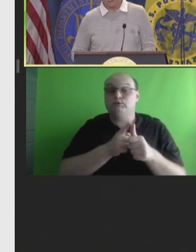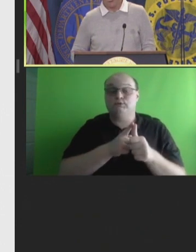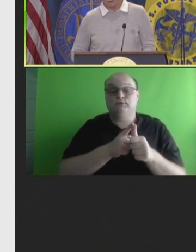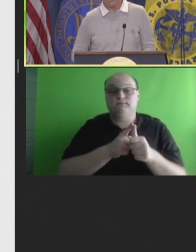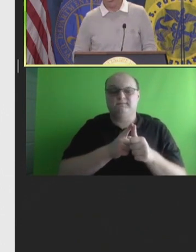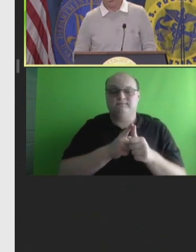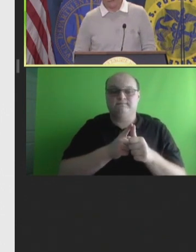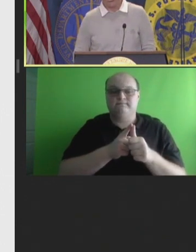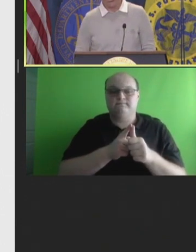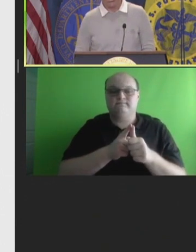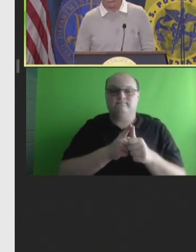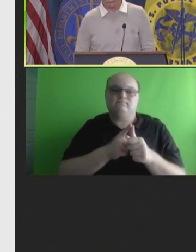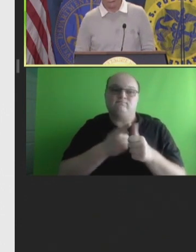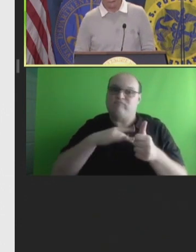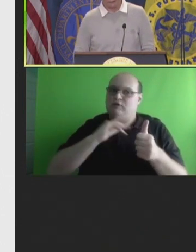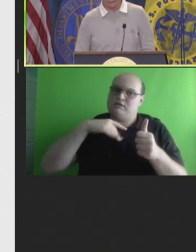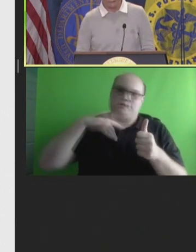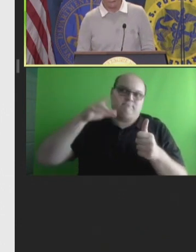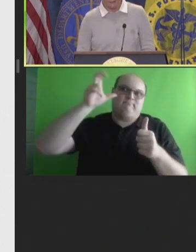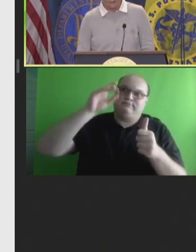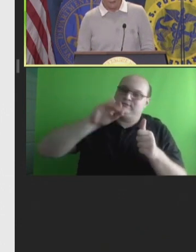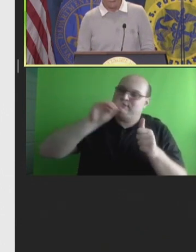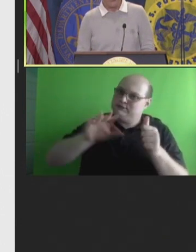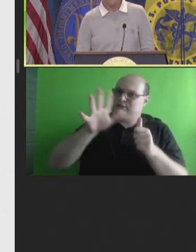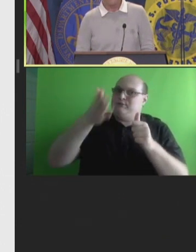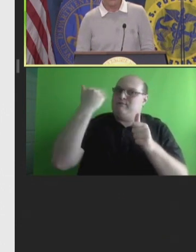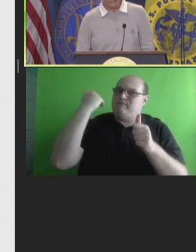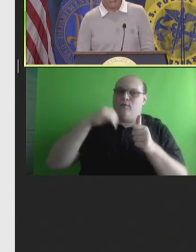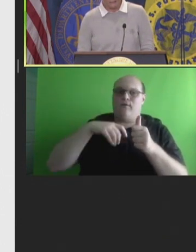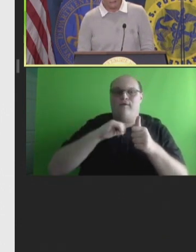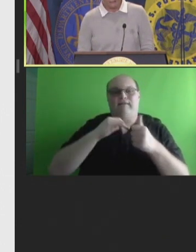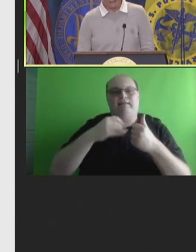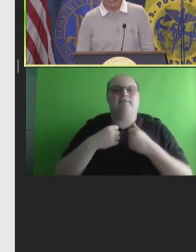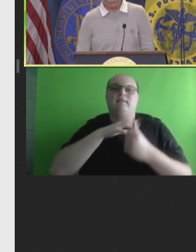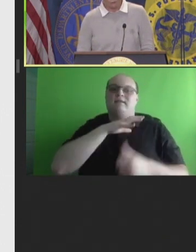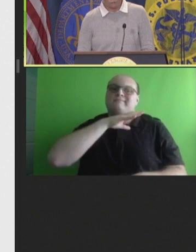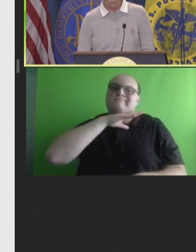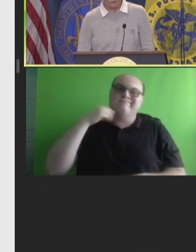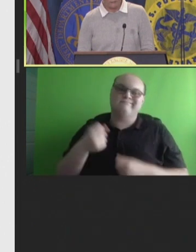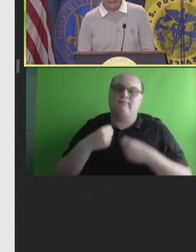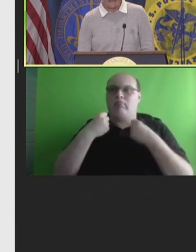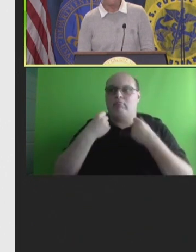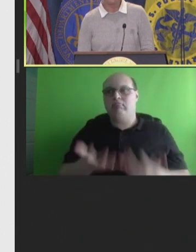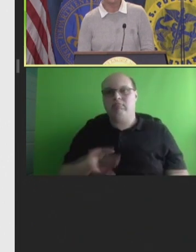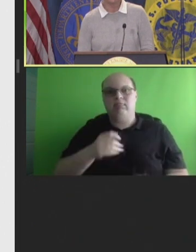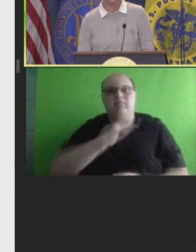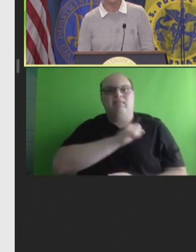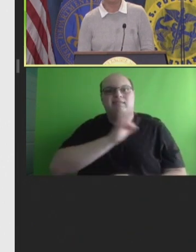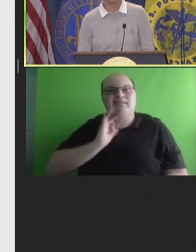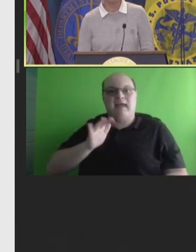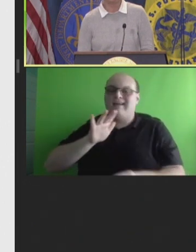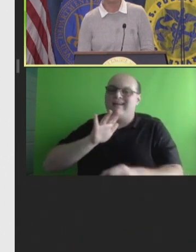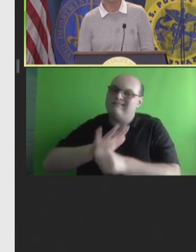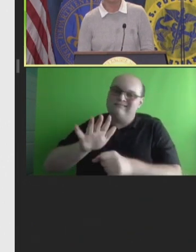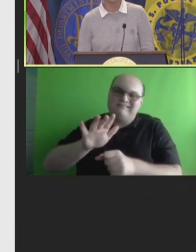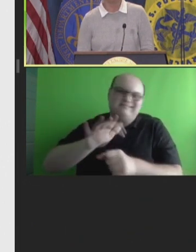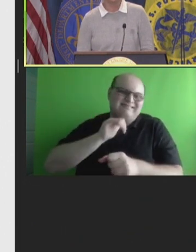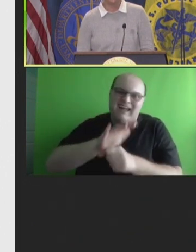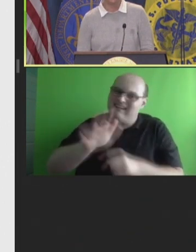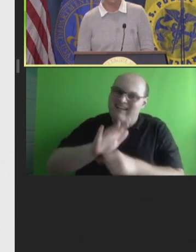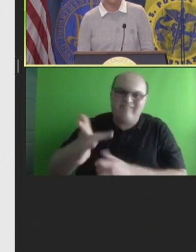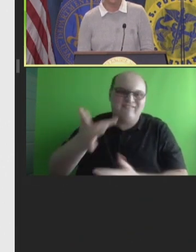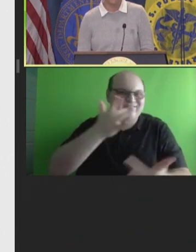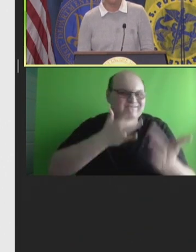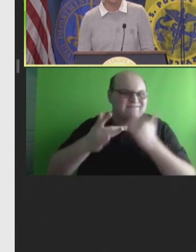we heard very loudly and clearly is the fatigue and the short-staffed in pediatrician's offices,